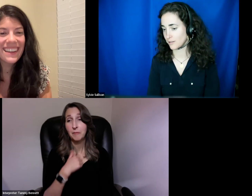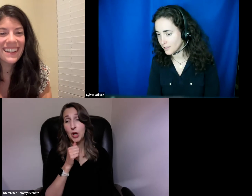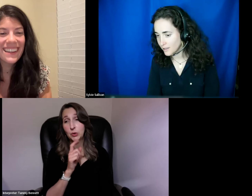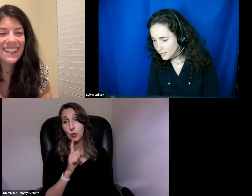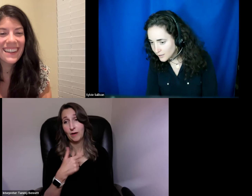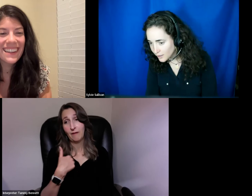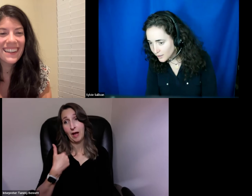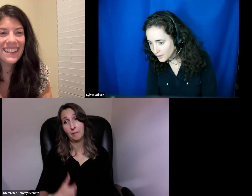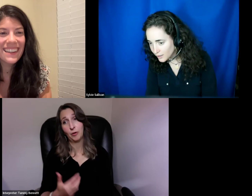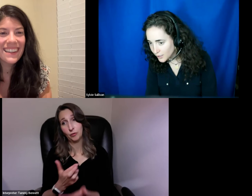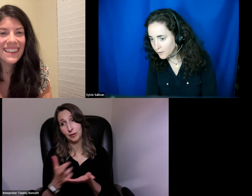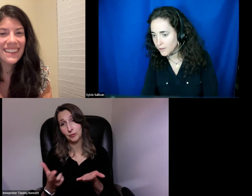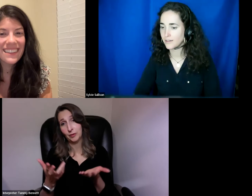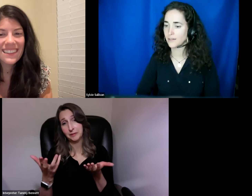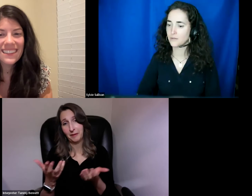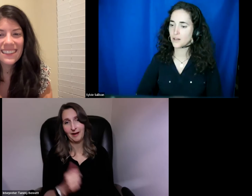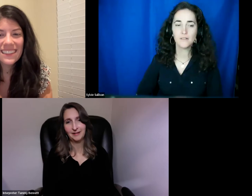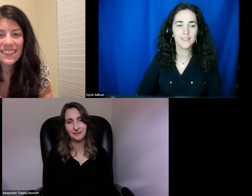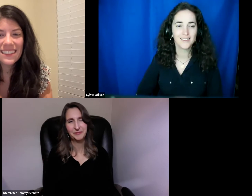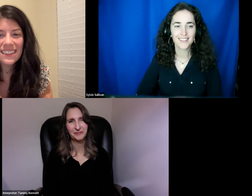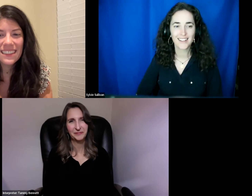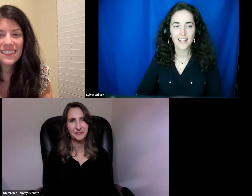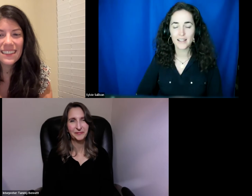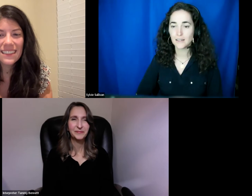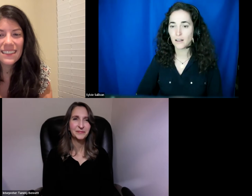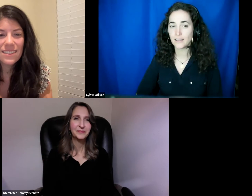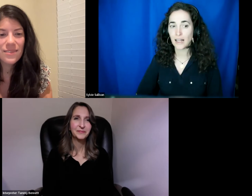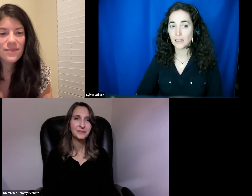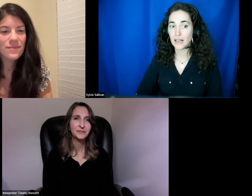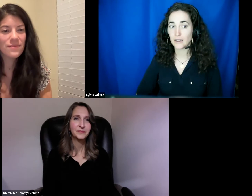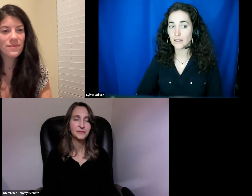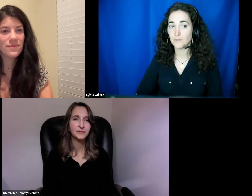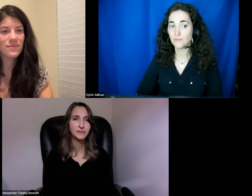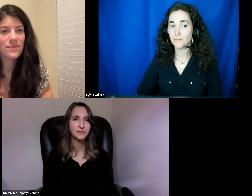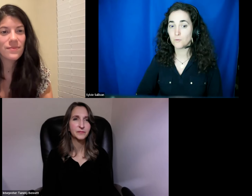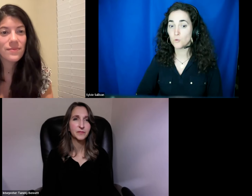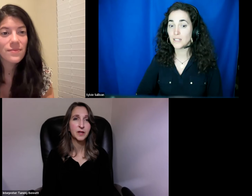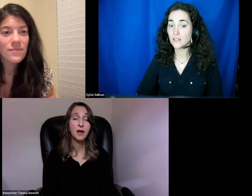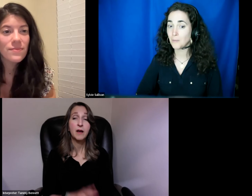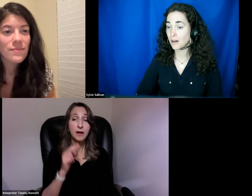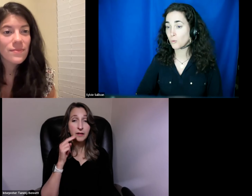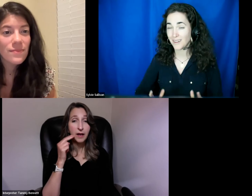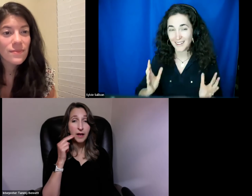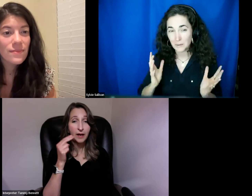But there we go. There we go, and natalie if you need the Powerpoint.